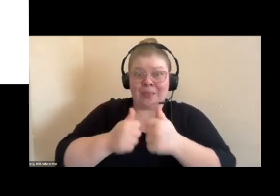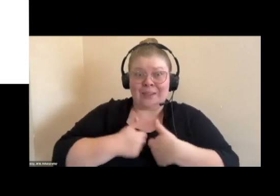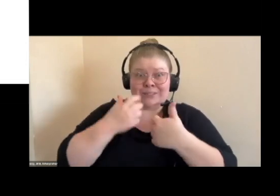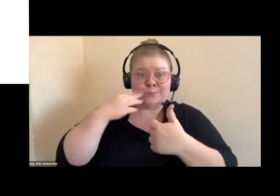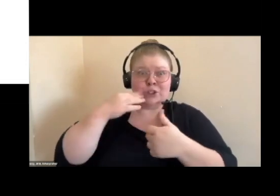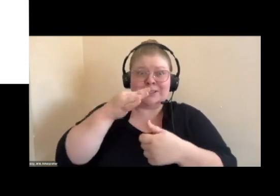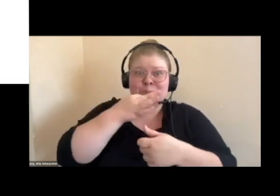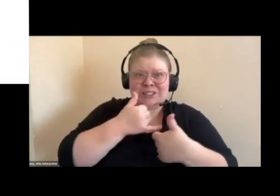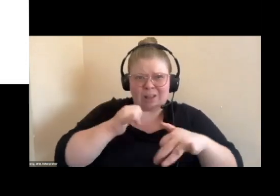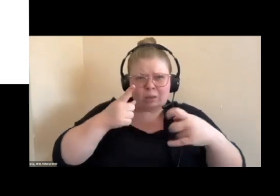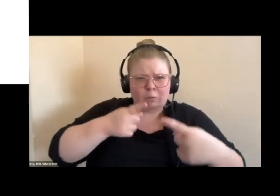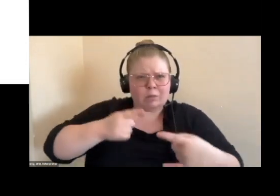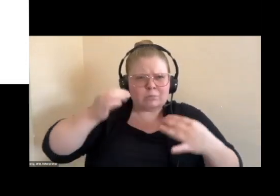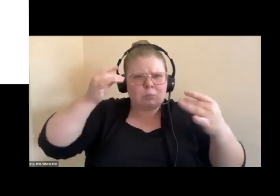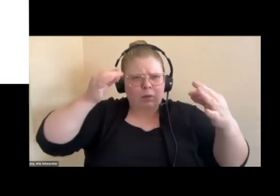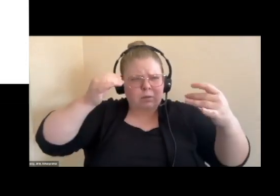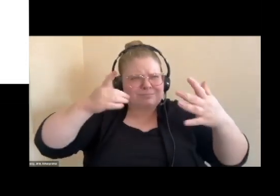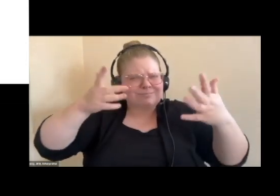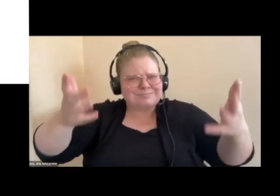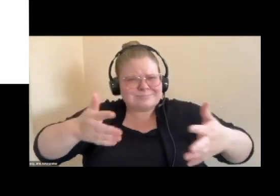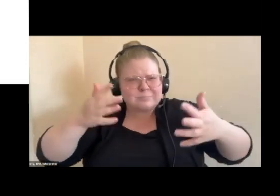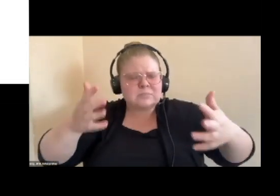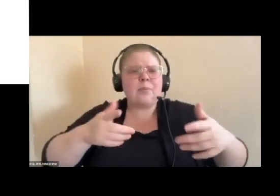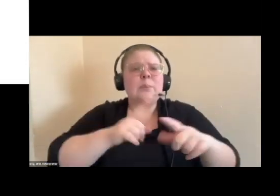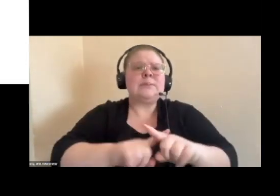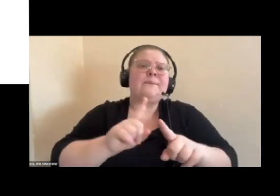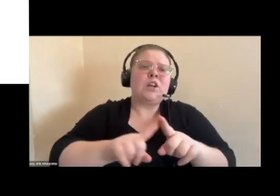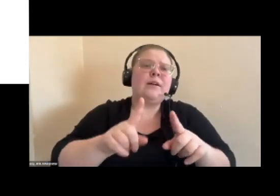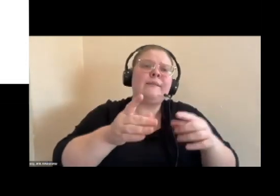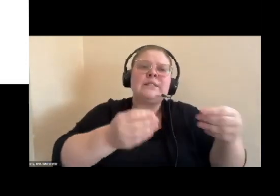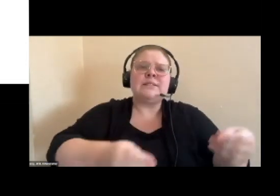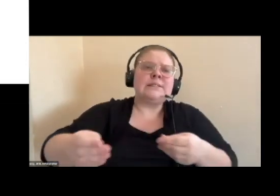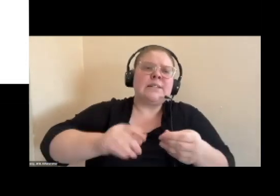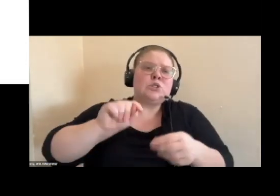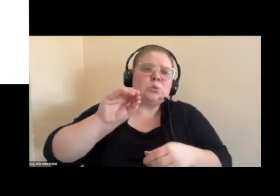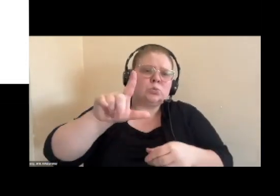there were facilitation tools that were used to